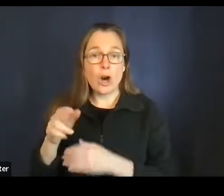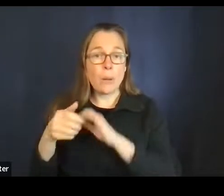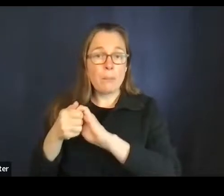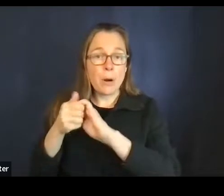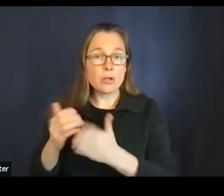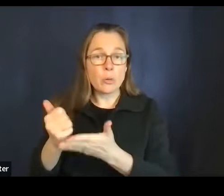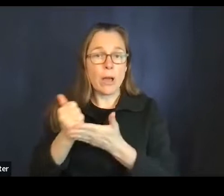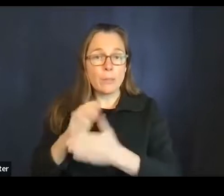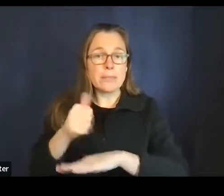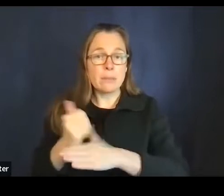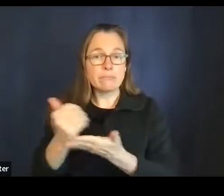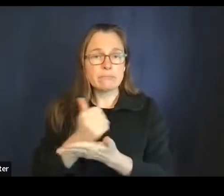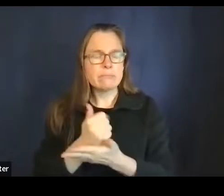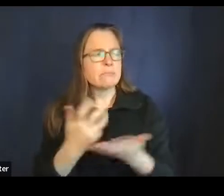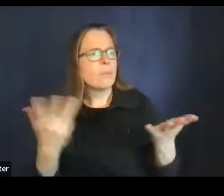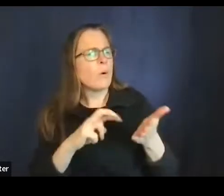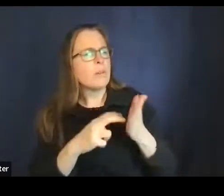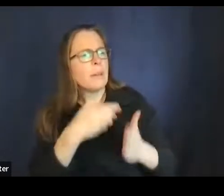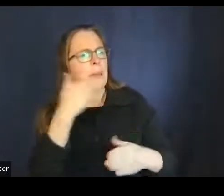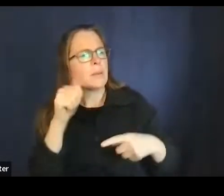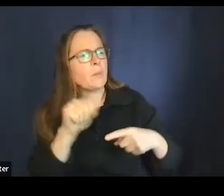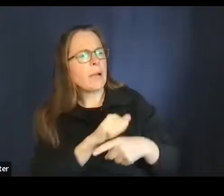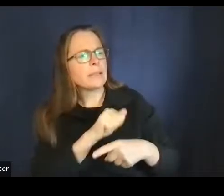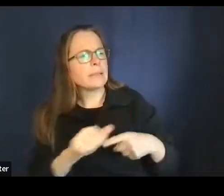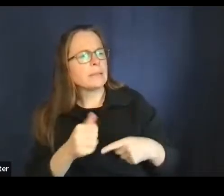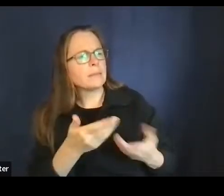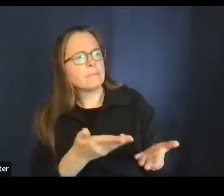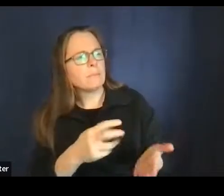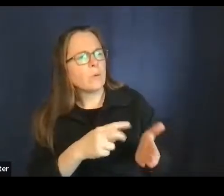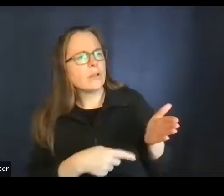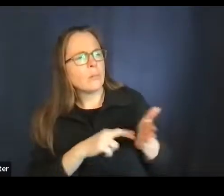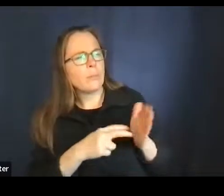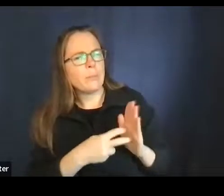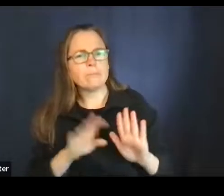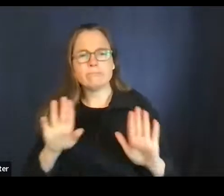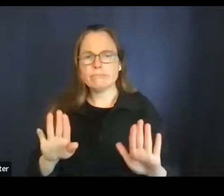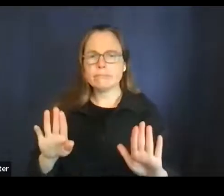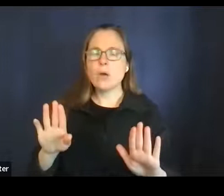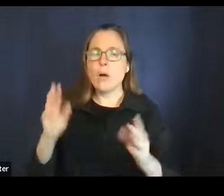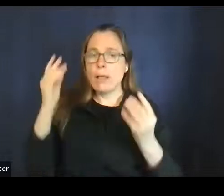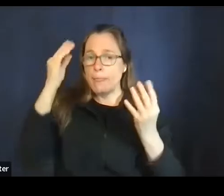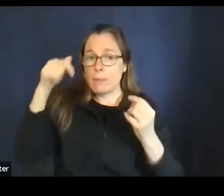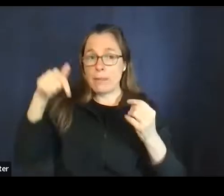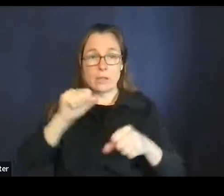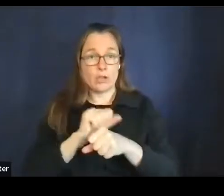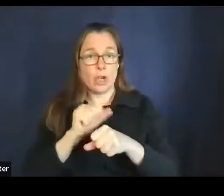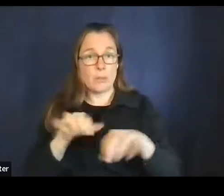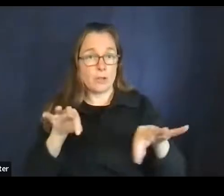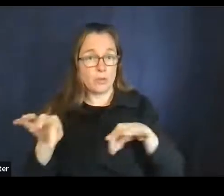[Off camera] What are some of those best practices? So let's think about the fact that the job description is going to change, right?